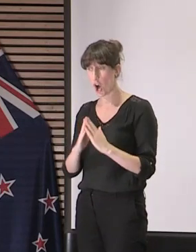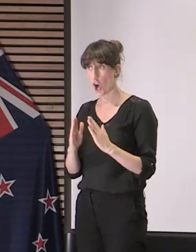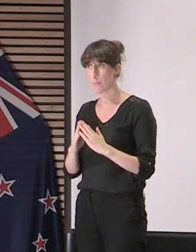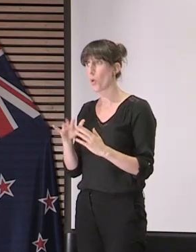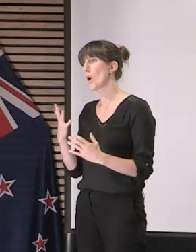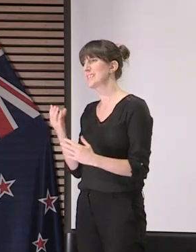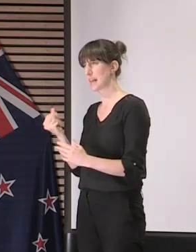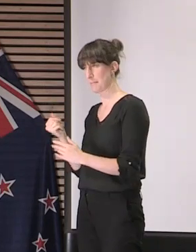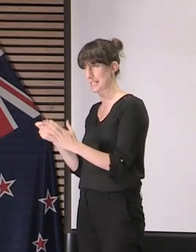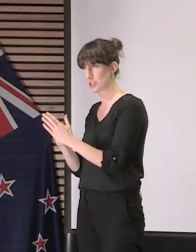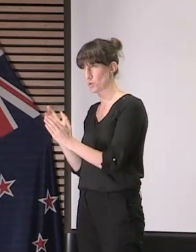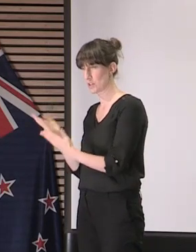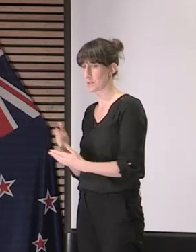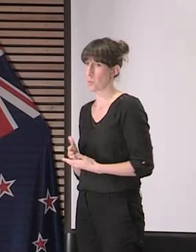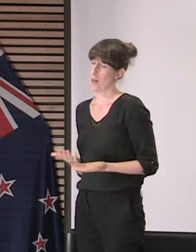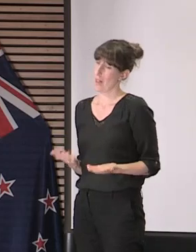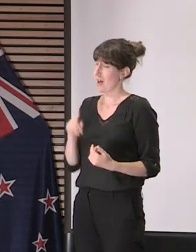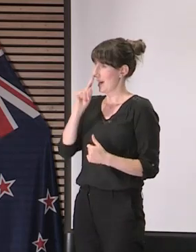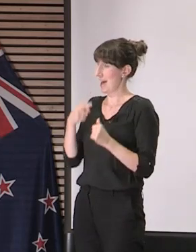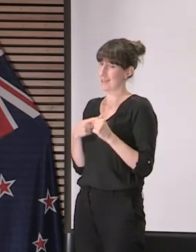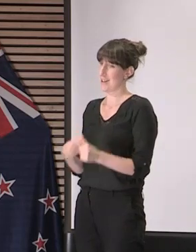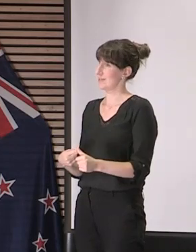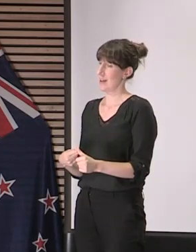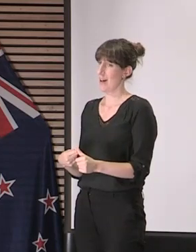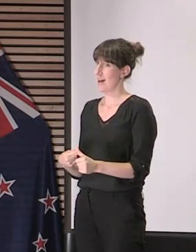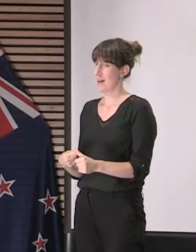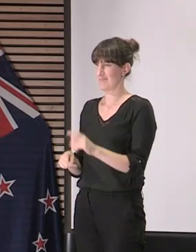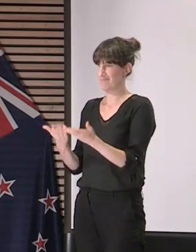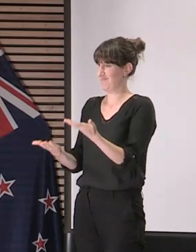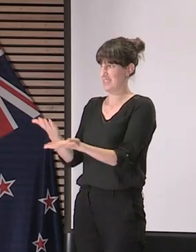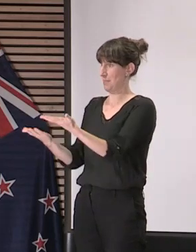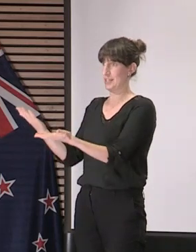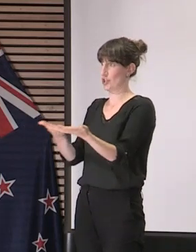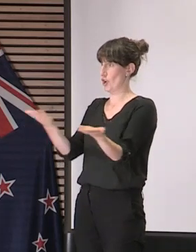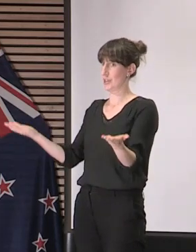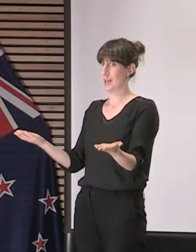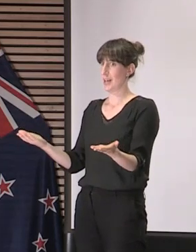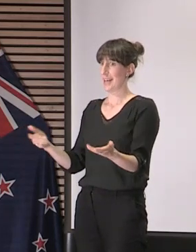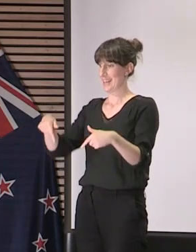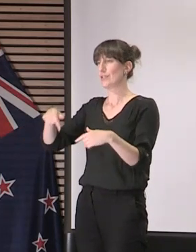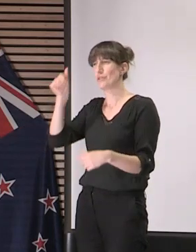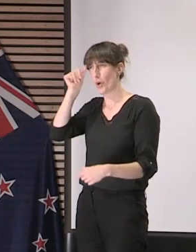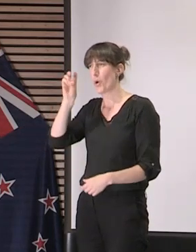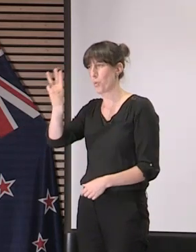work at all? I can't give you an exactly number on that. That will